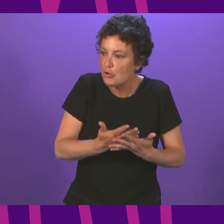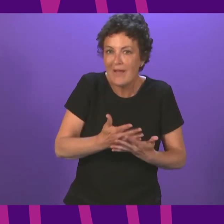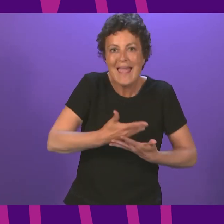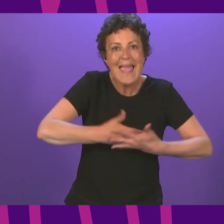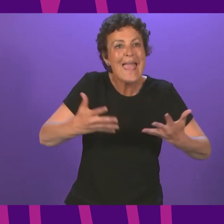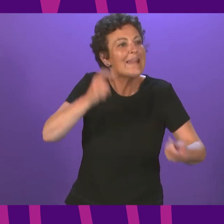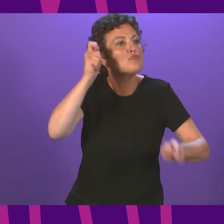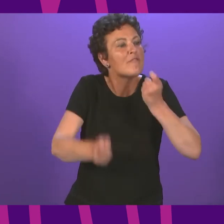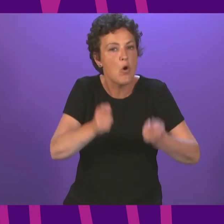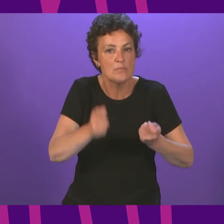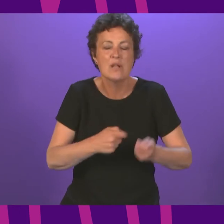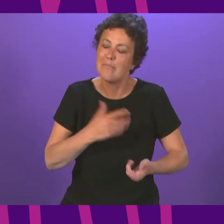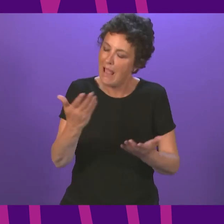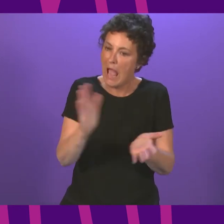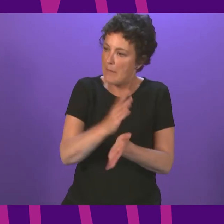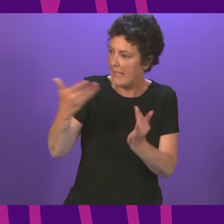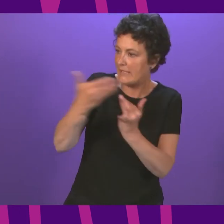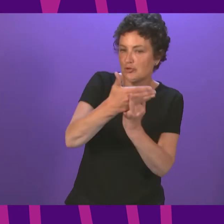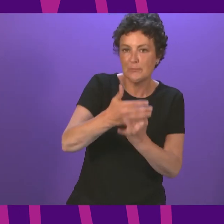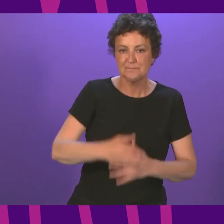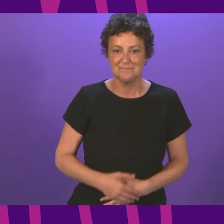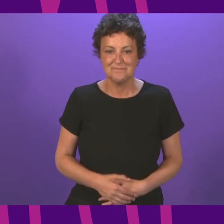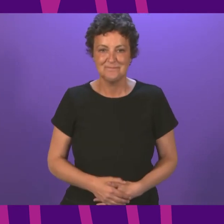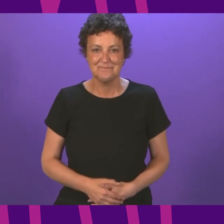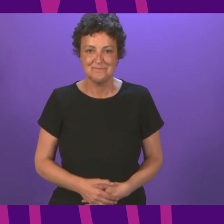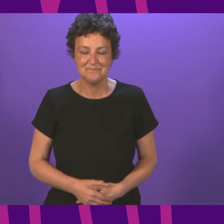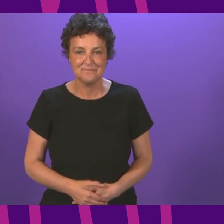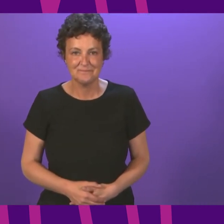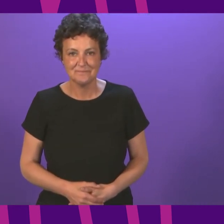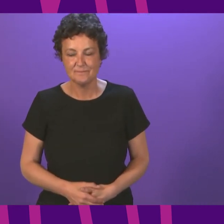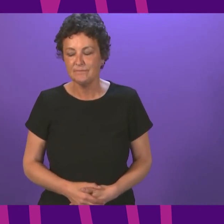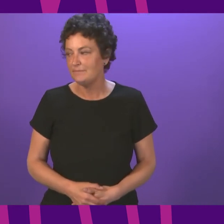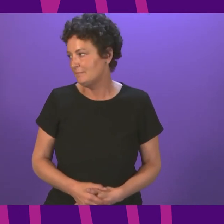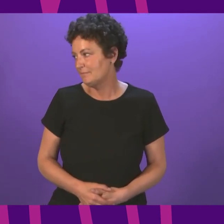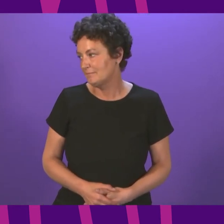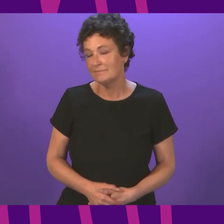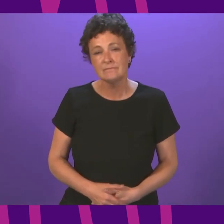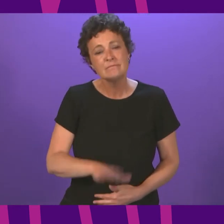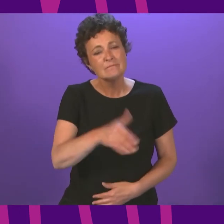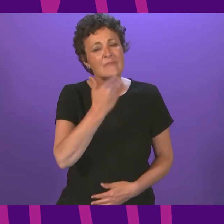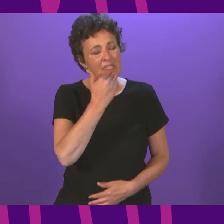I have listened carefully to the discussions on the issue both yesterday and today. I know